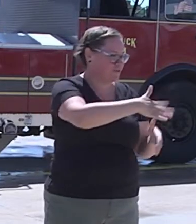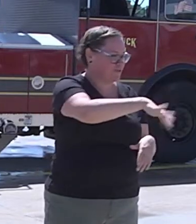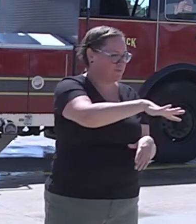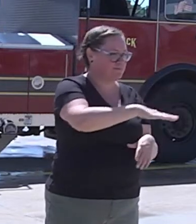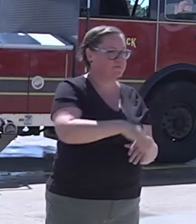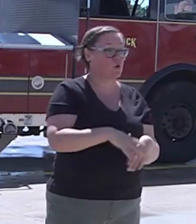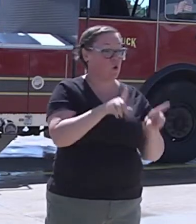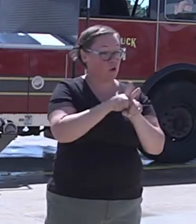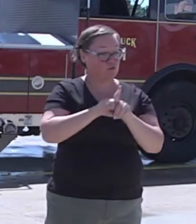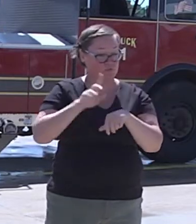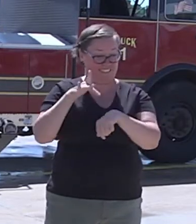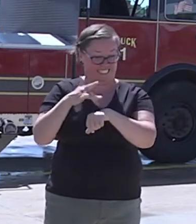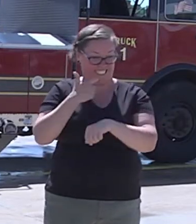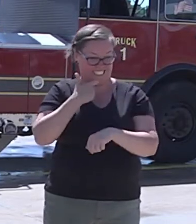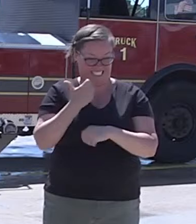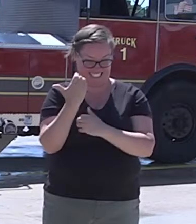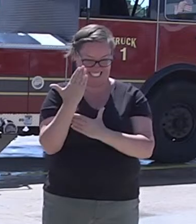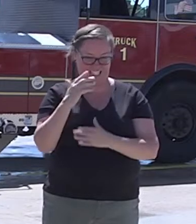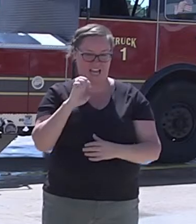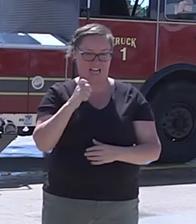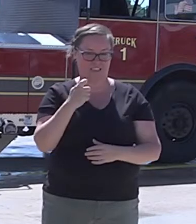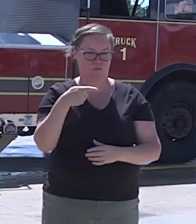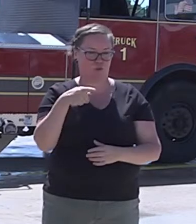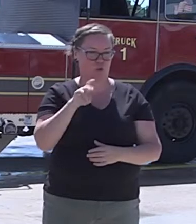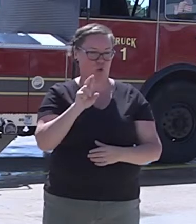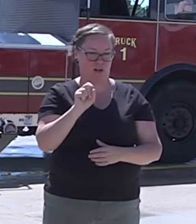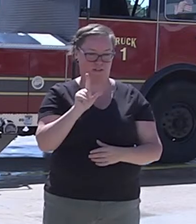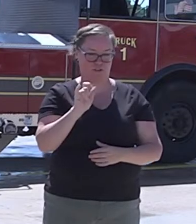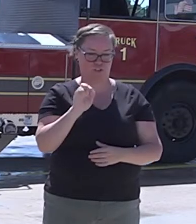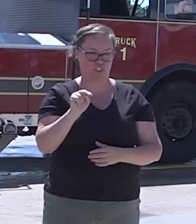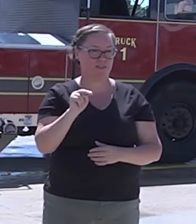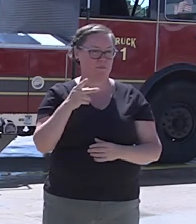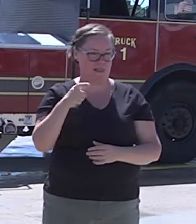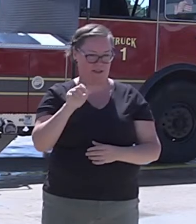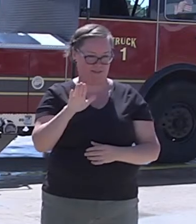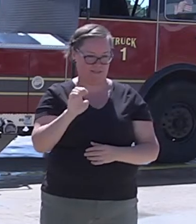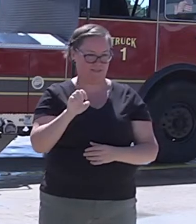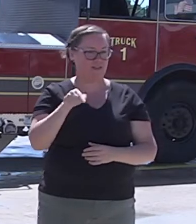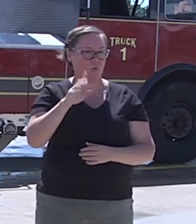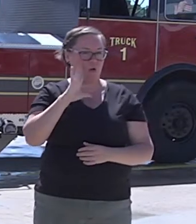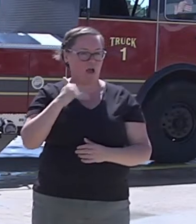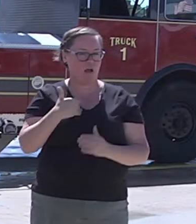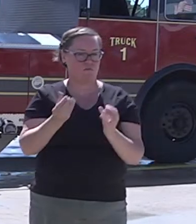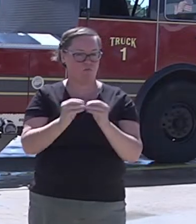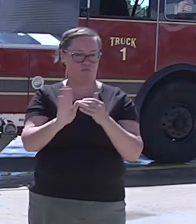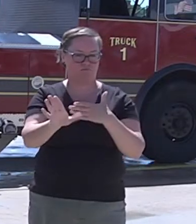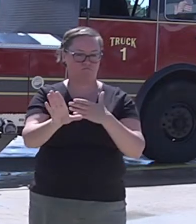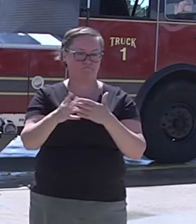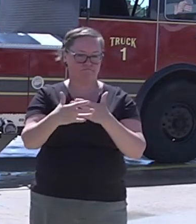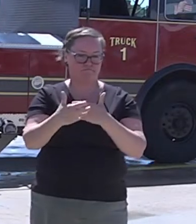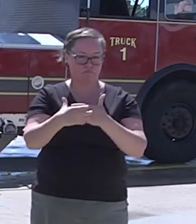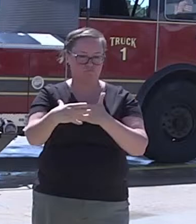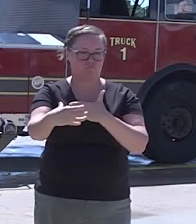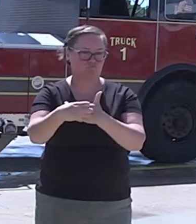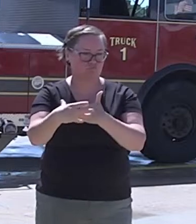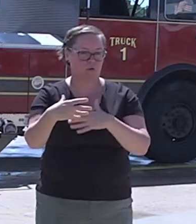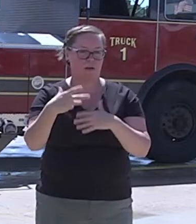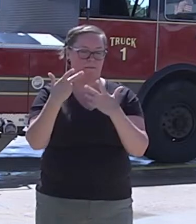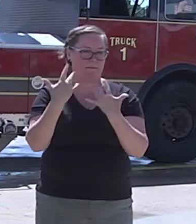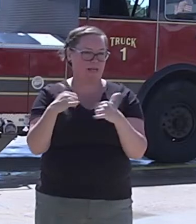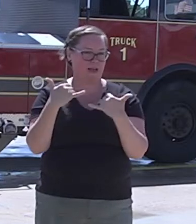was a groundbreaking for the new playscape uh and expansion of the museum we really appreciate our